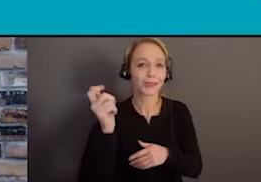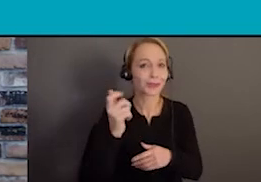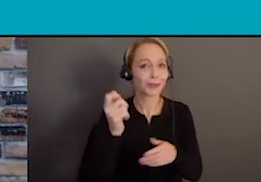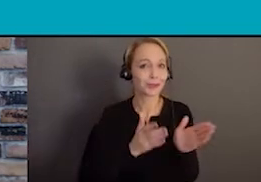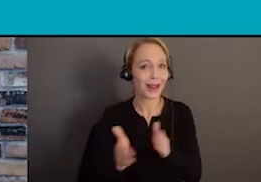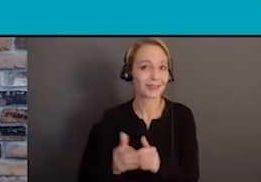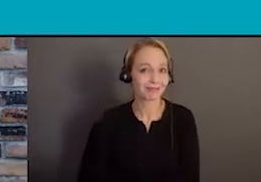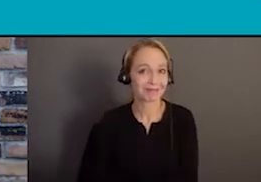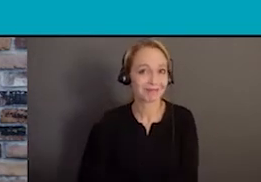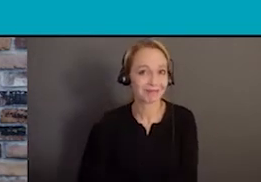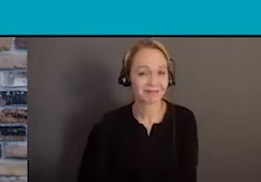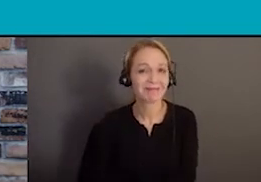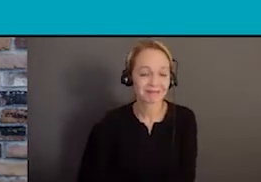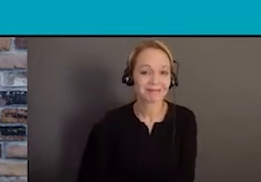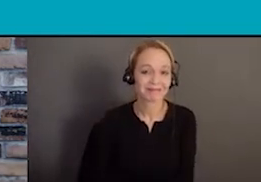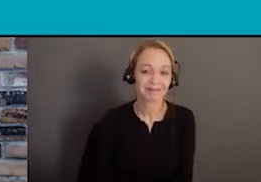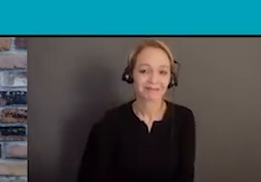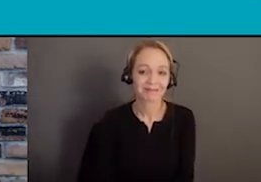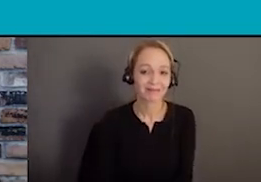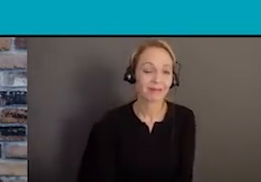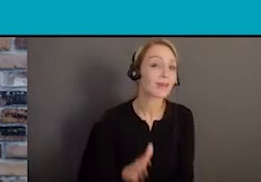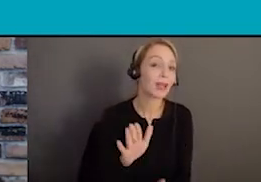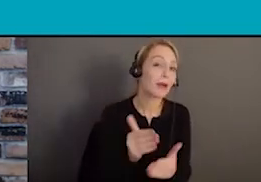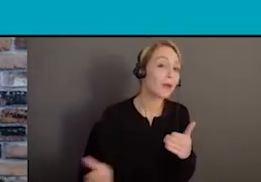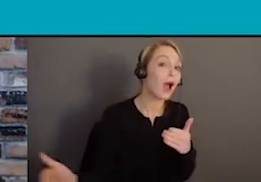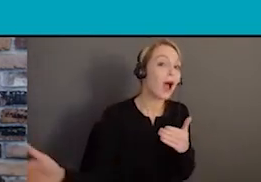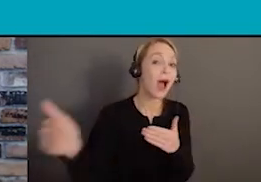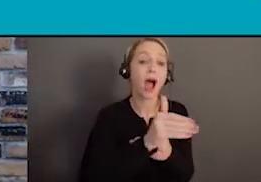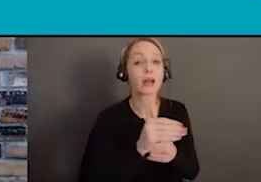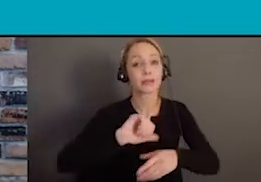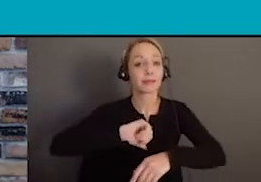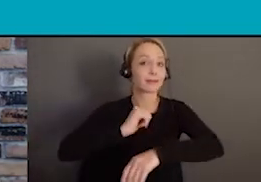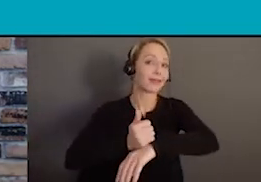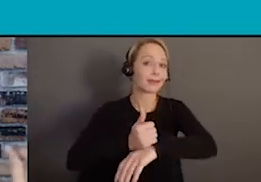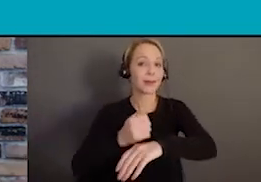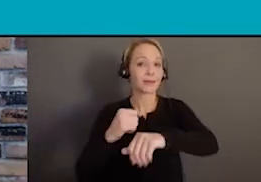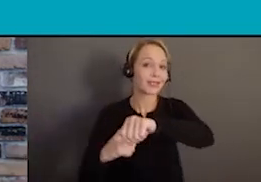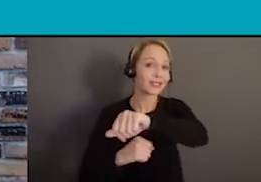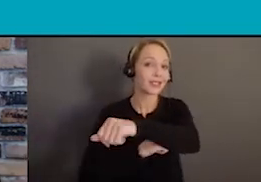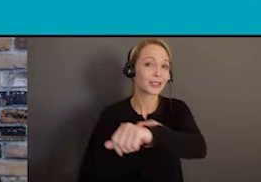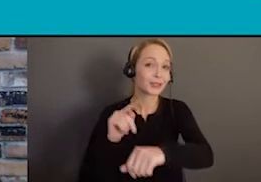ENVIRONMENT FOR DEVELOPERS NO MATTER WHAT YOUR PRESCRIPTION PLAN.